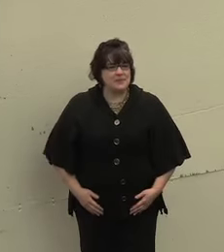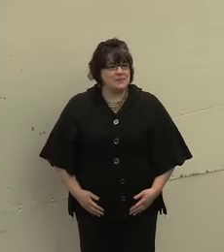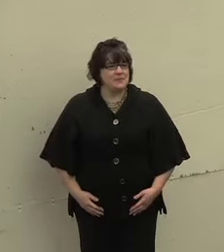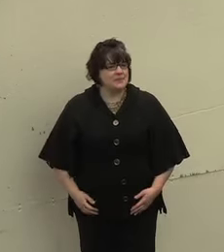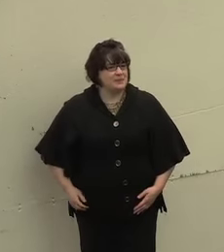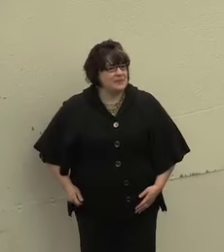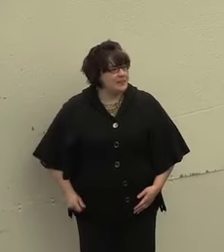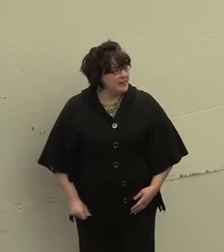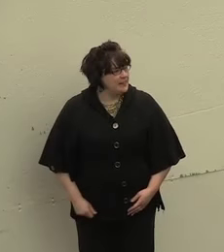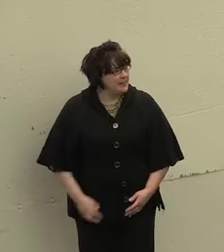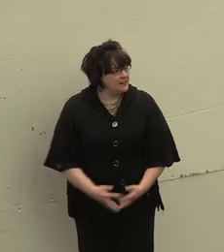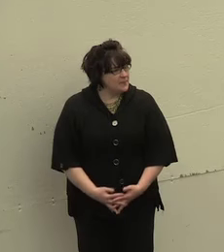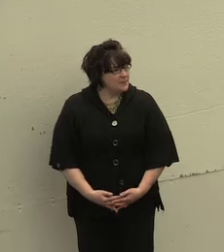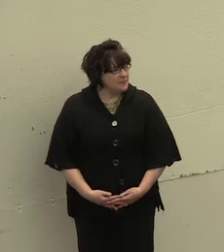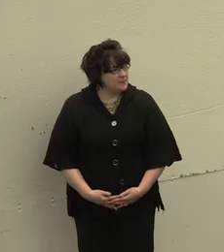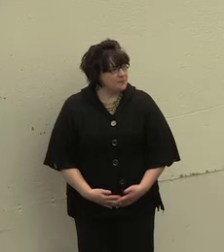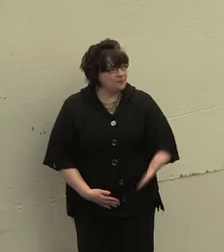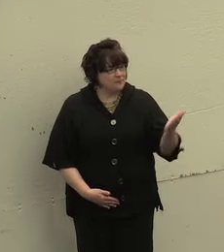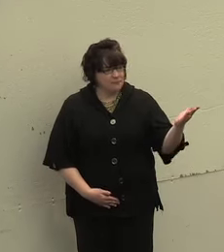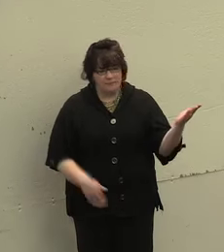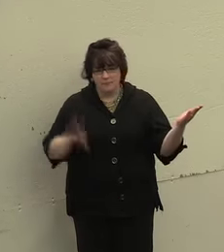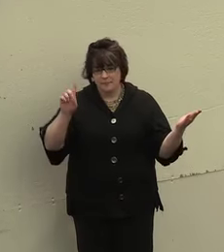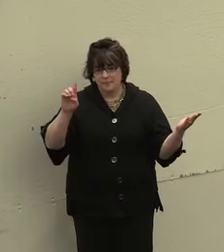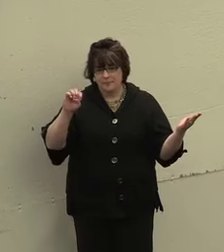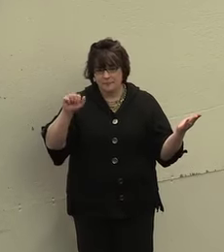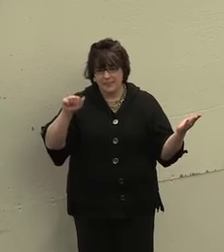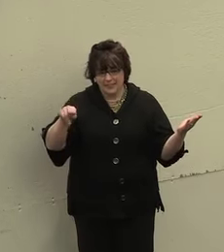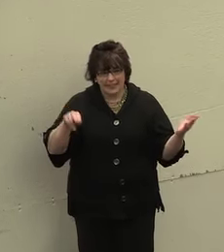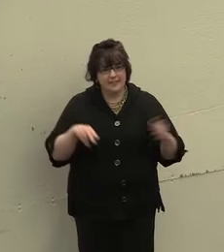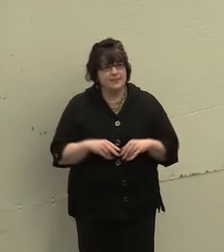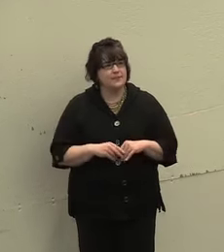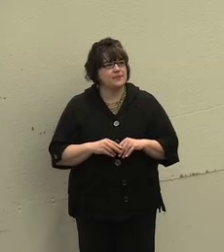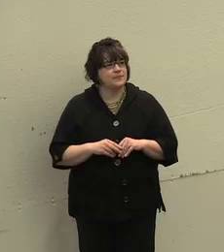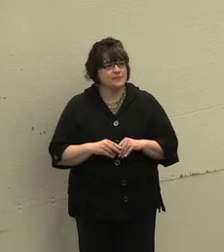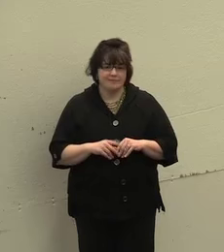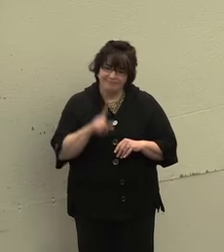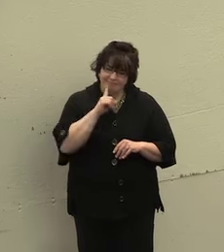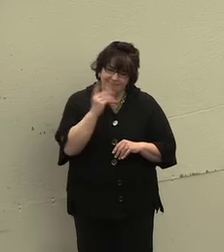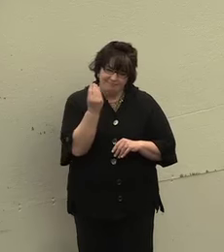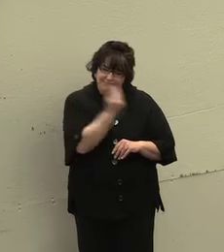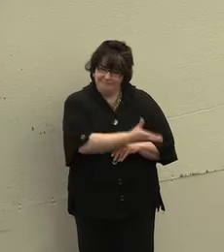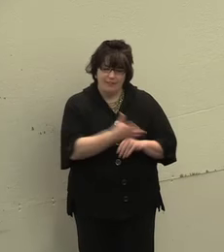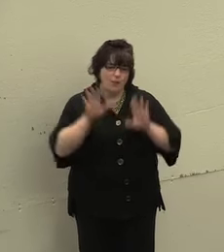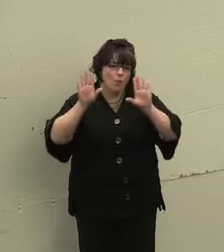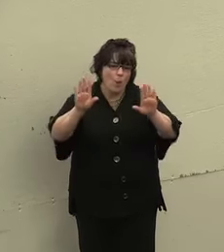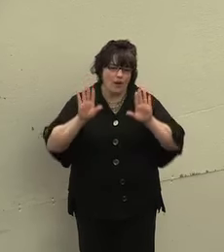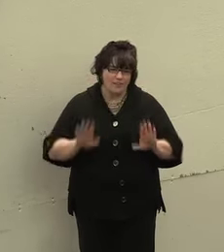OK. Say that it's really wonderful and refreshing